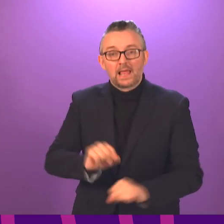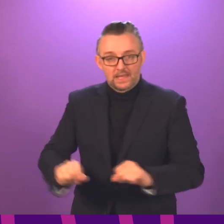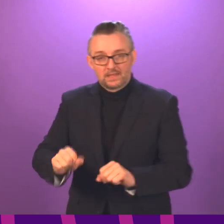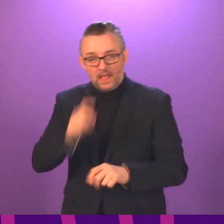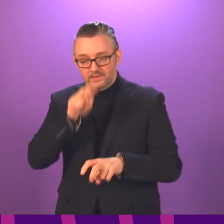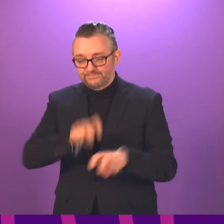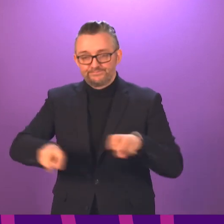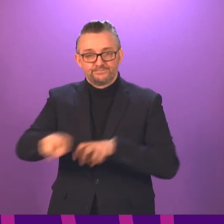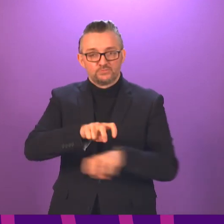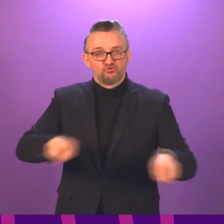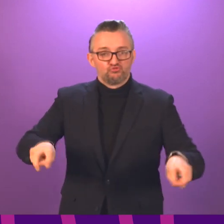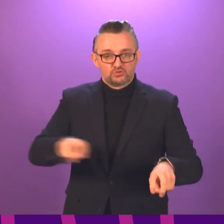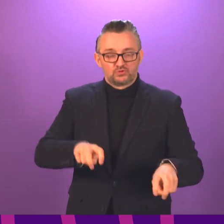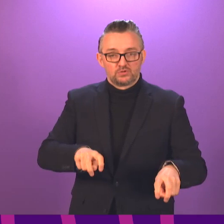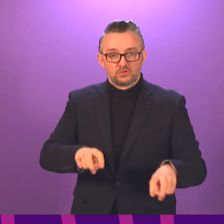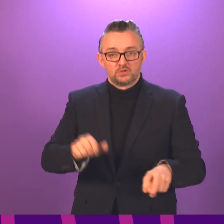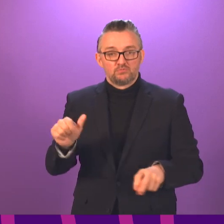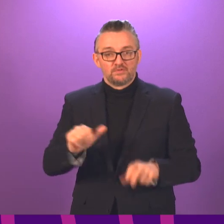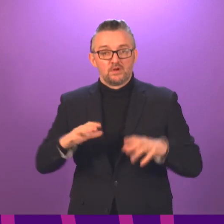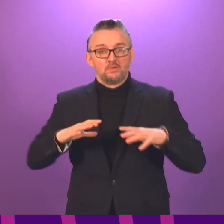and others to change over.